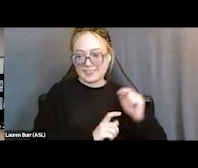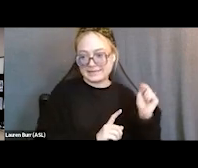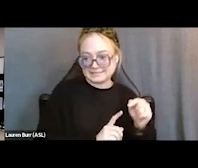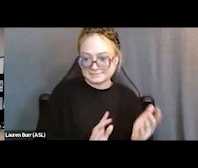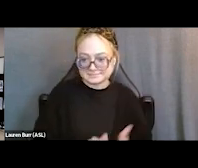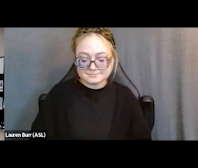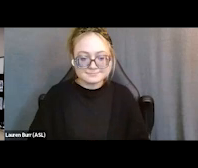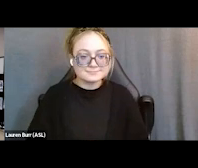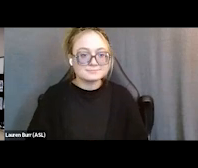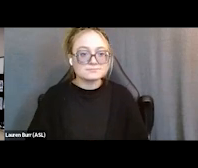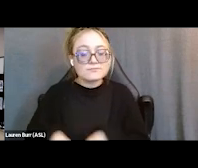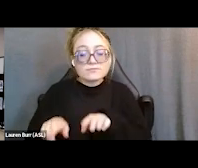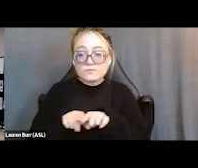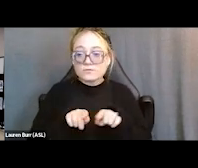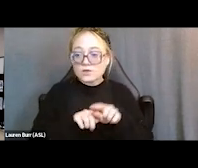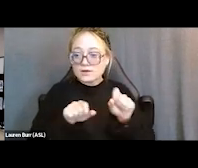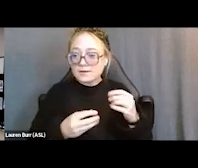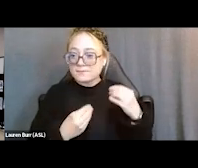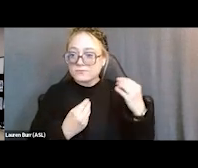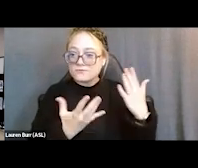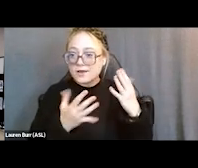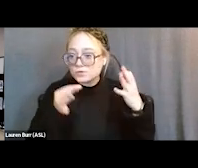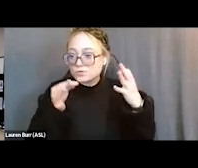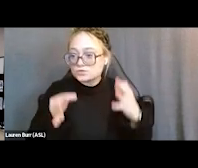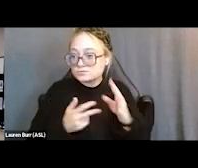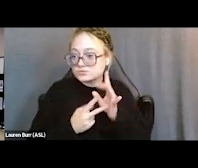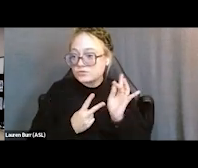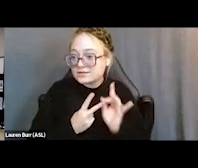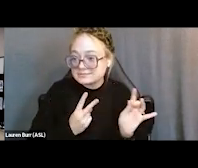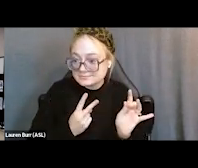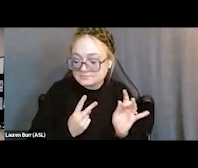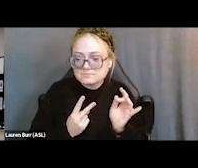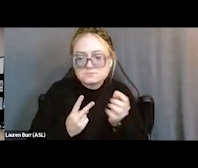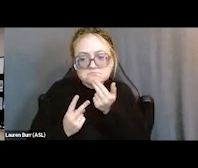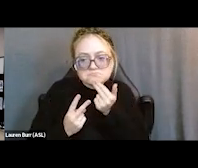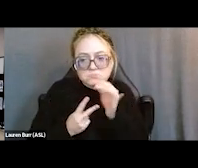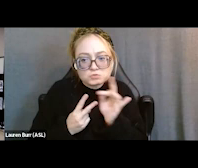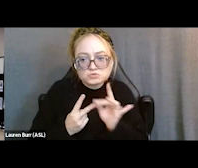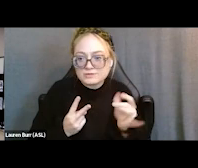We can also give them some choice, even if it's a small choice. So it still gives them a sense of autonomy.